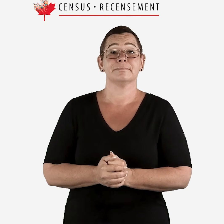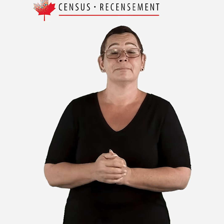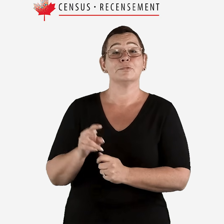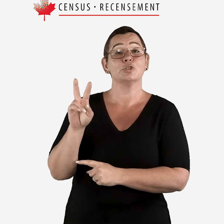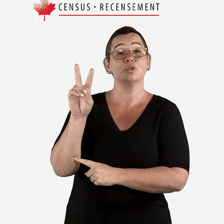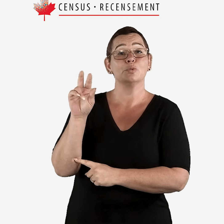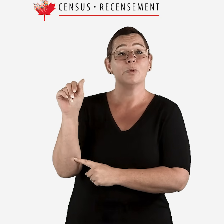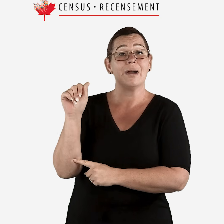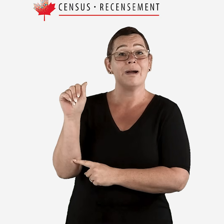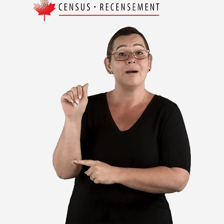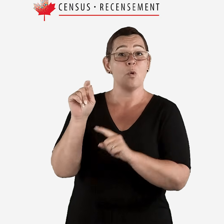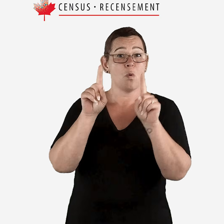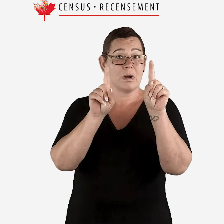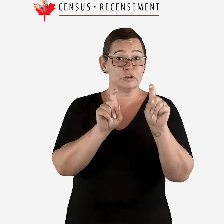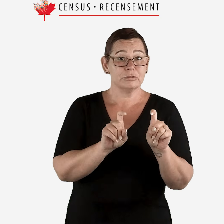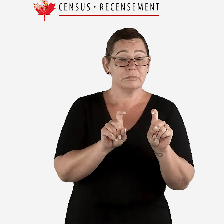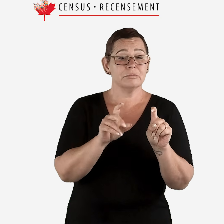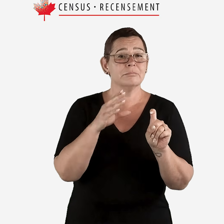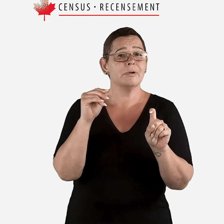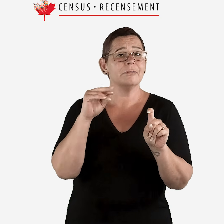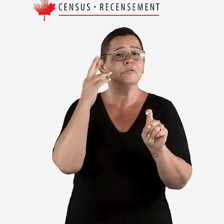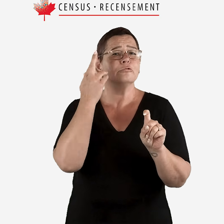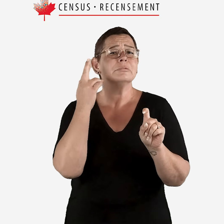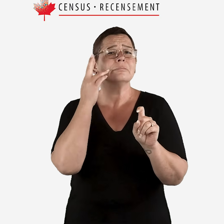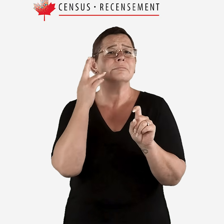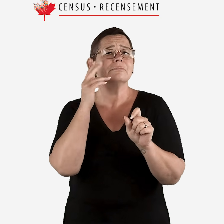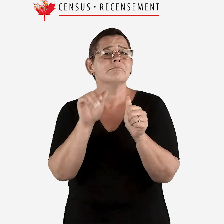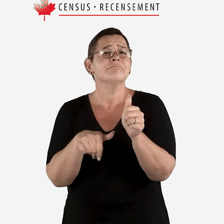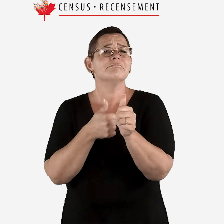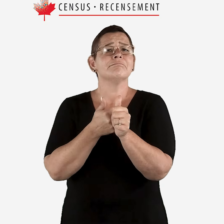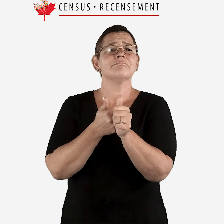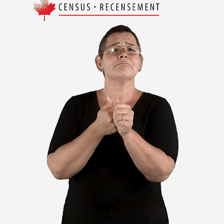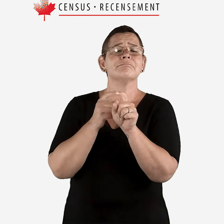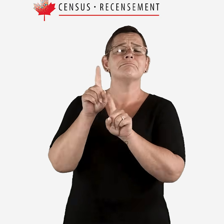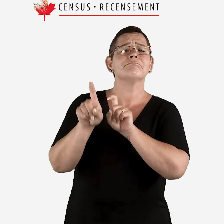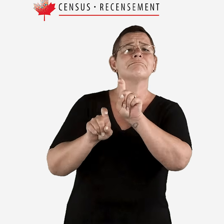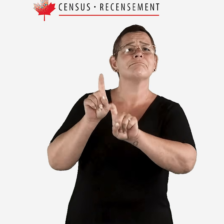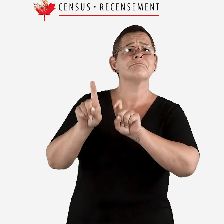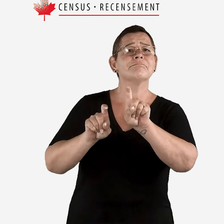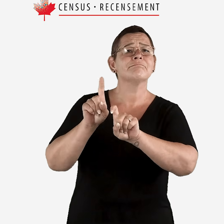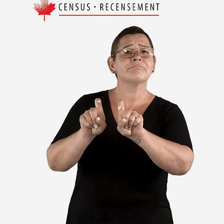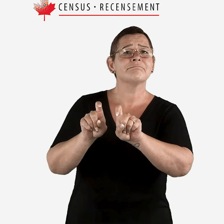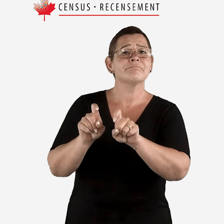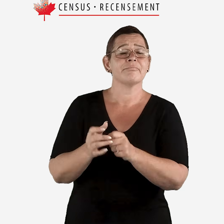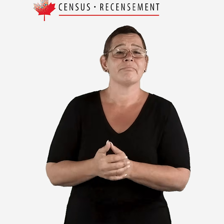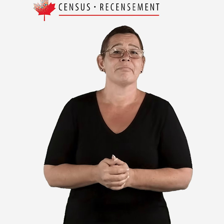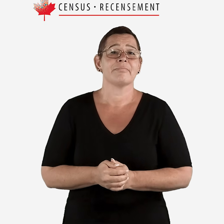2A Questions and reasons why the questions are asked